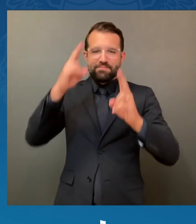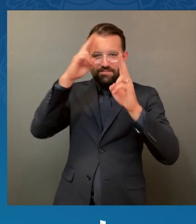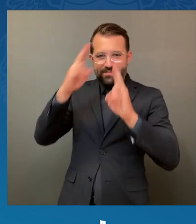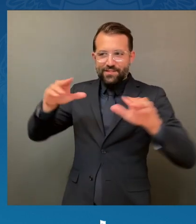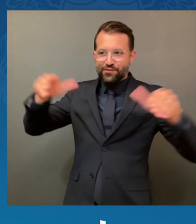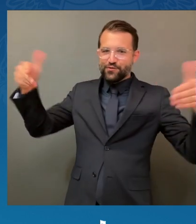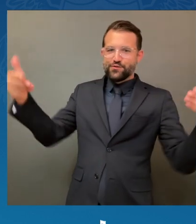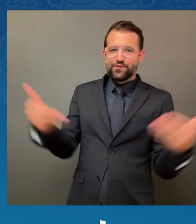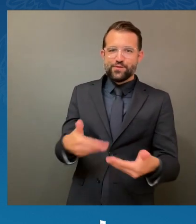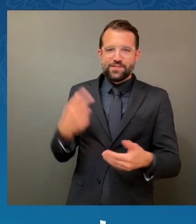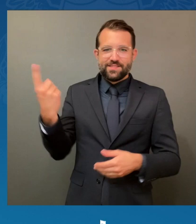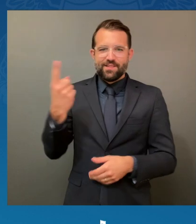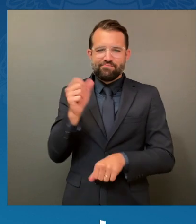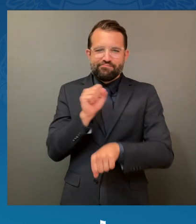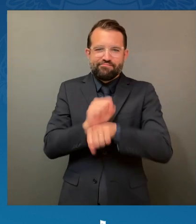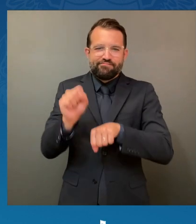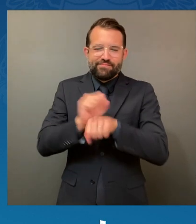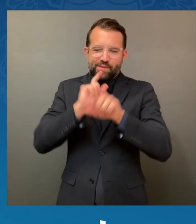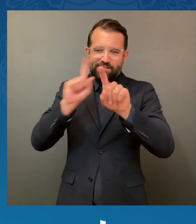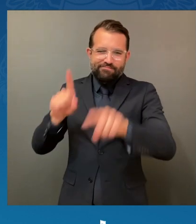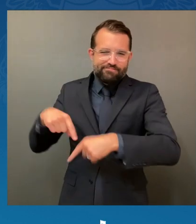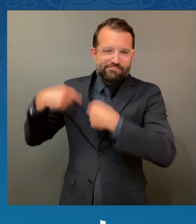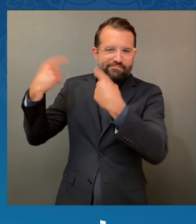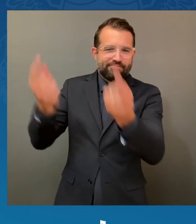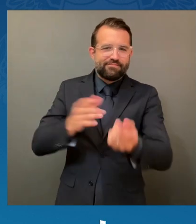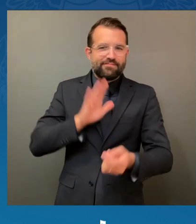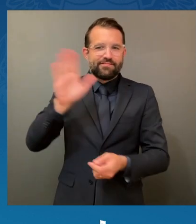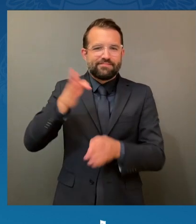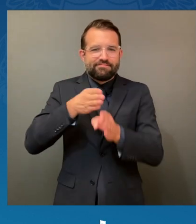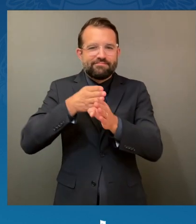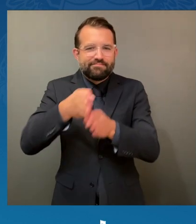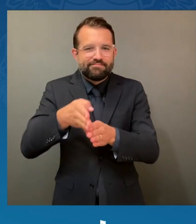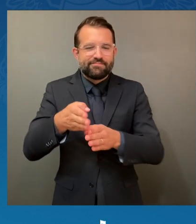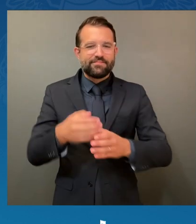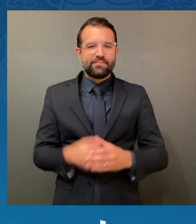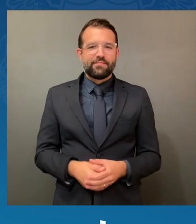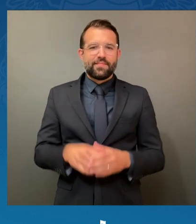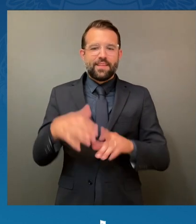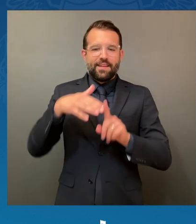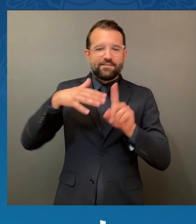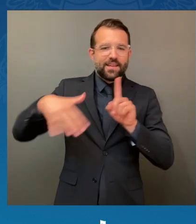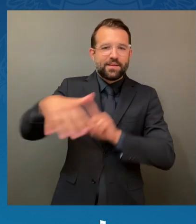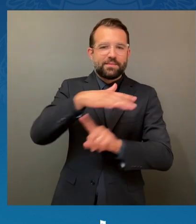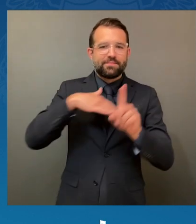towards environmental justice, the Vice President of the United States, Kamala Harris.